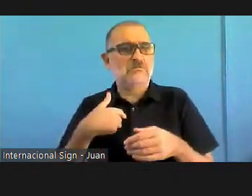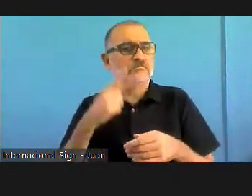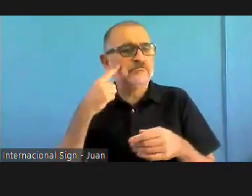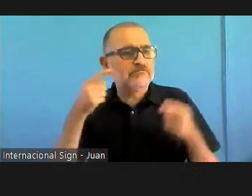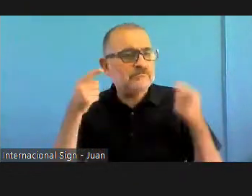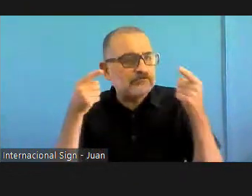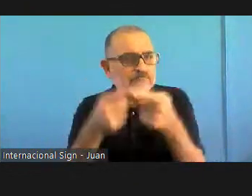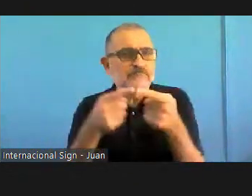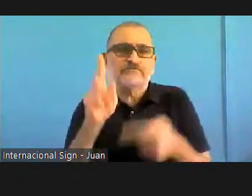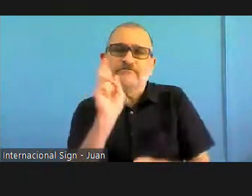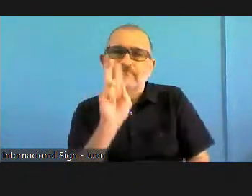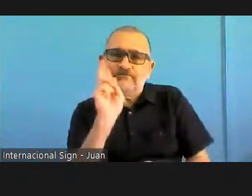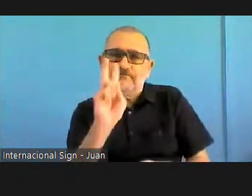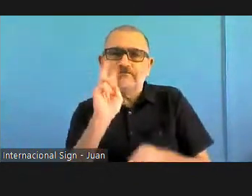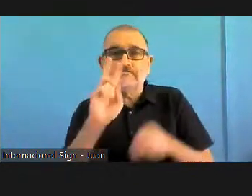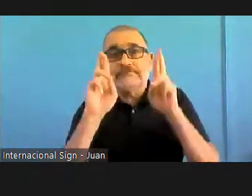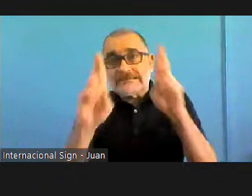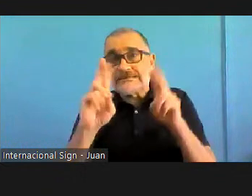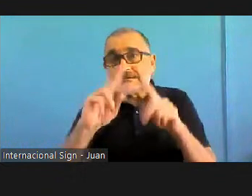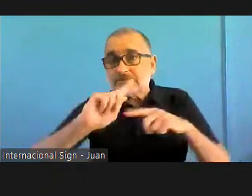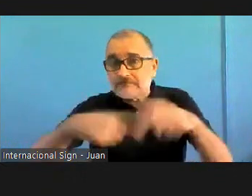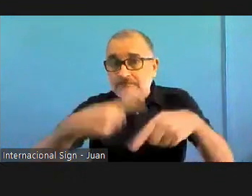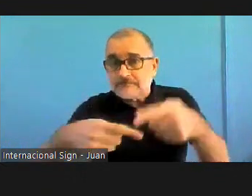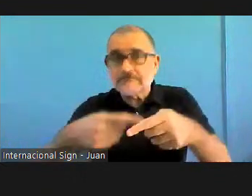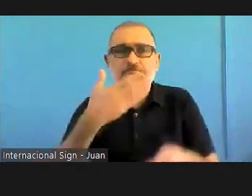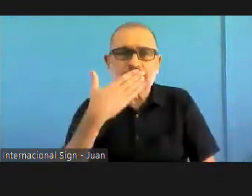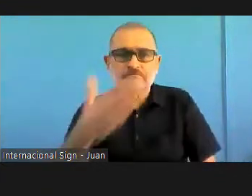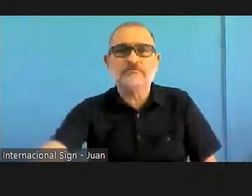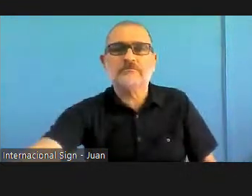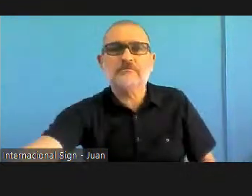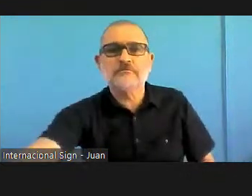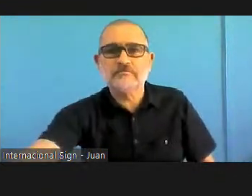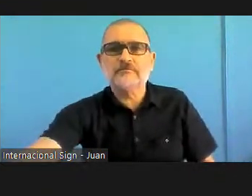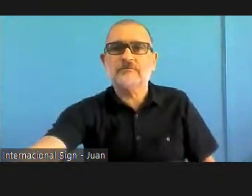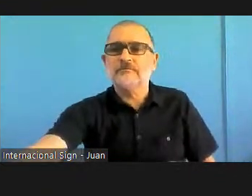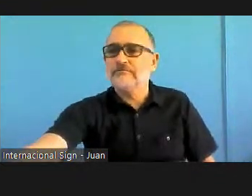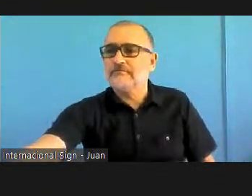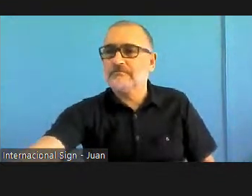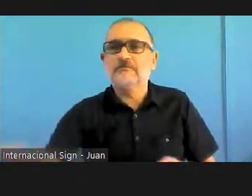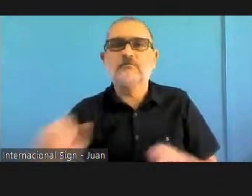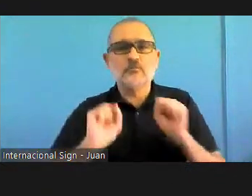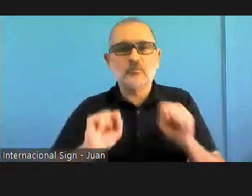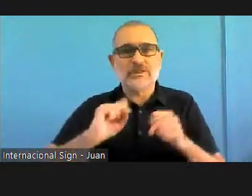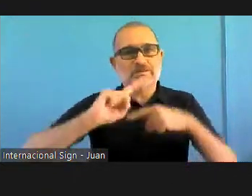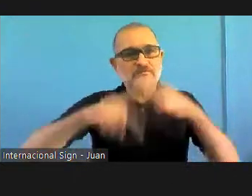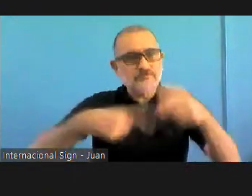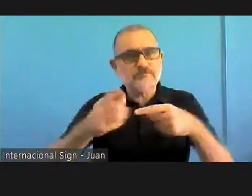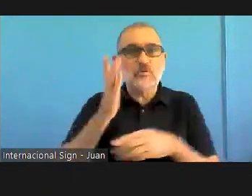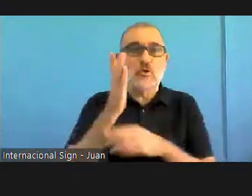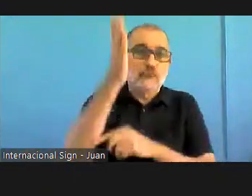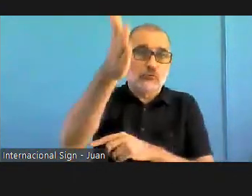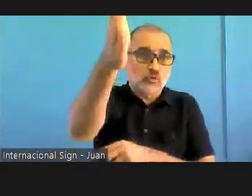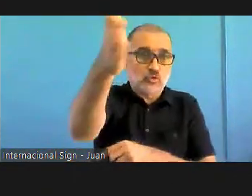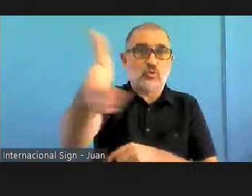The first slide is part of our own strategic outlook, and some targets that we have set for ourselves, guided, of course, by the WHO.